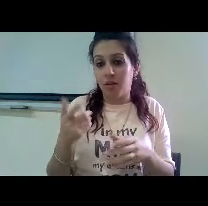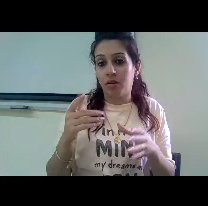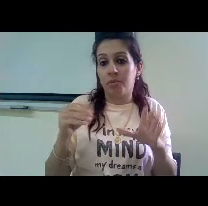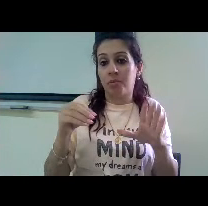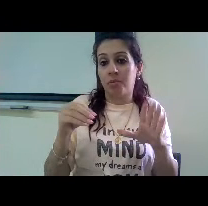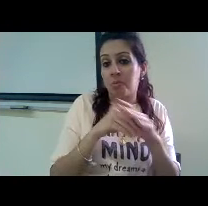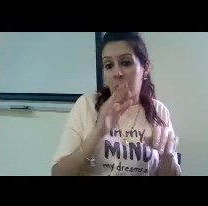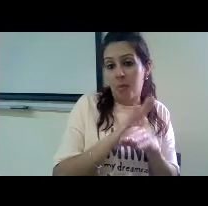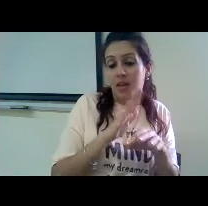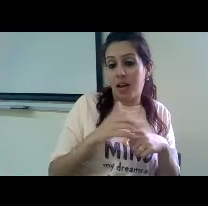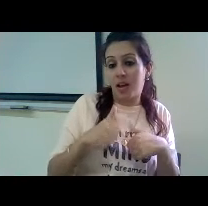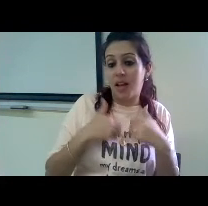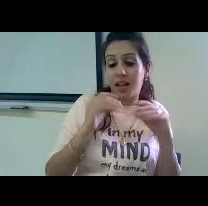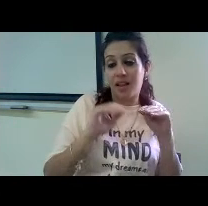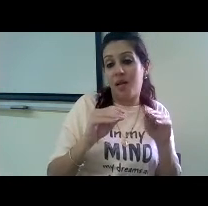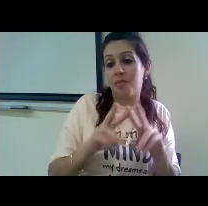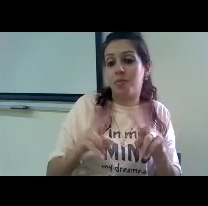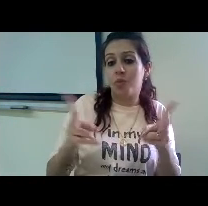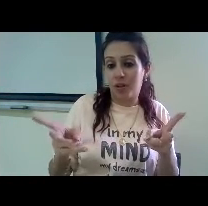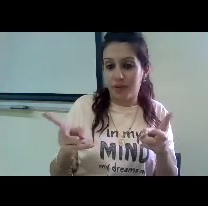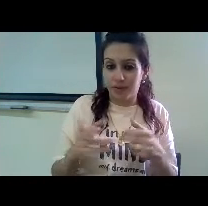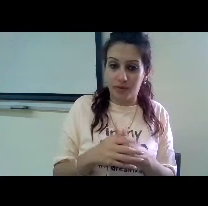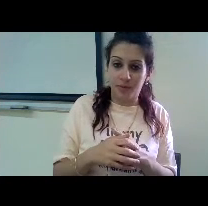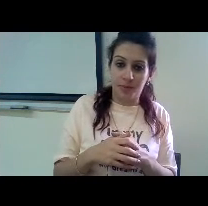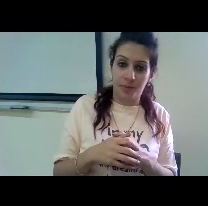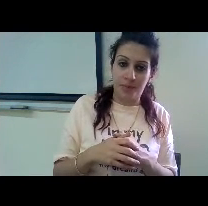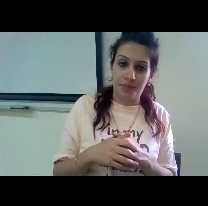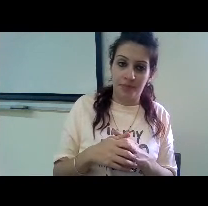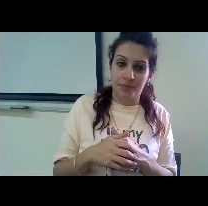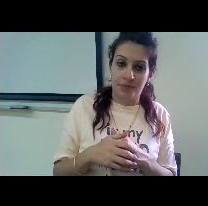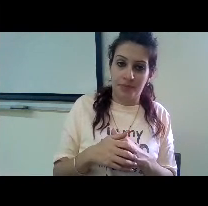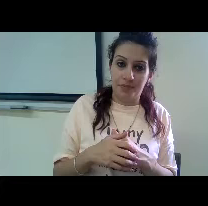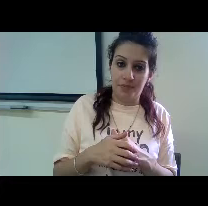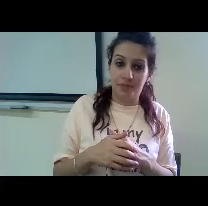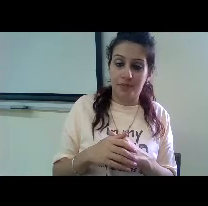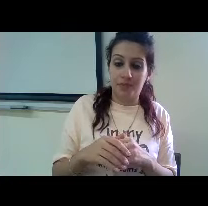playful methodologies and probably rethink school schedules.